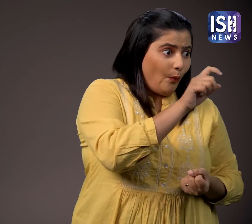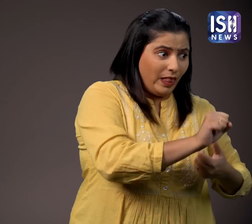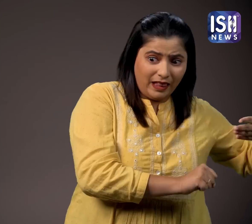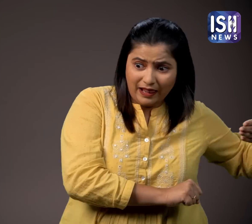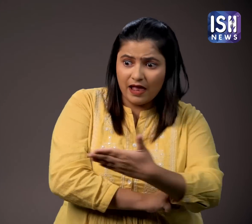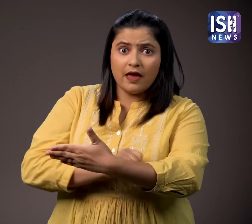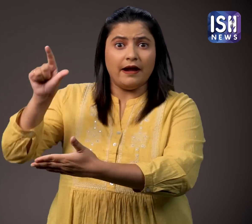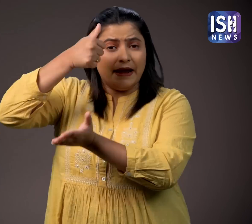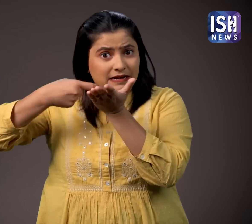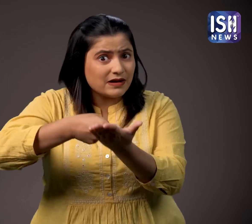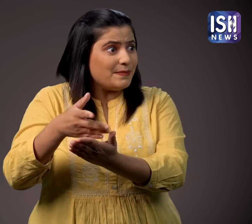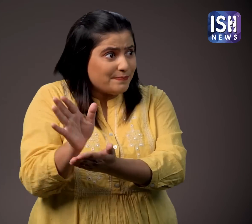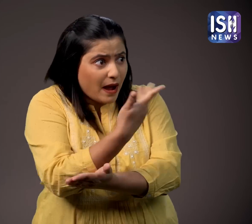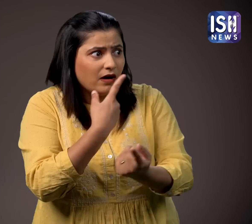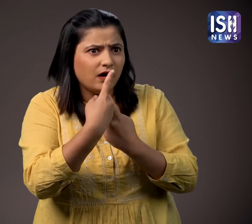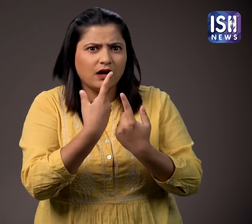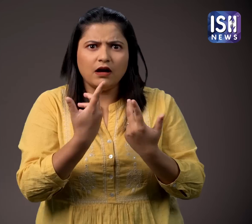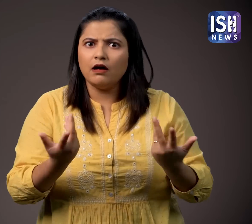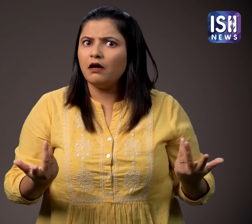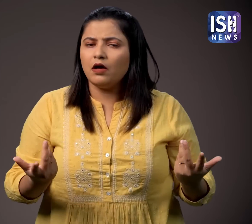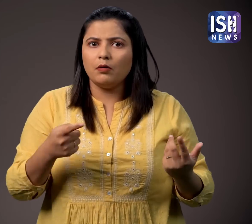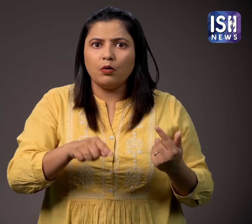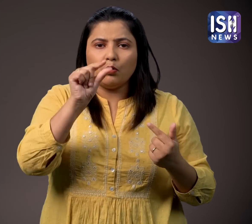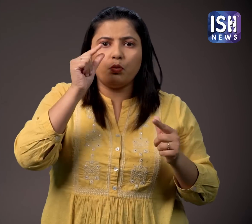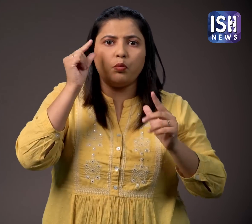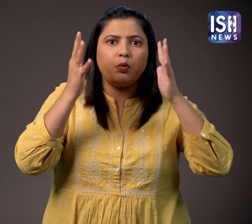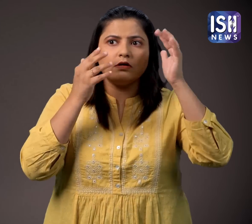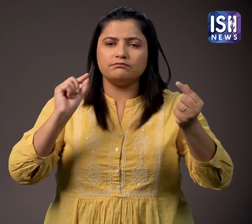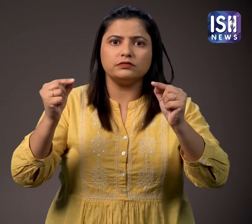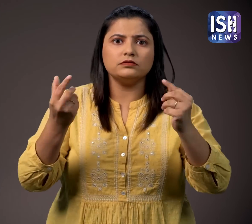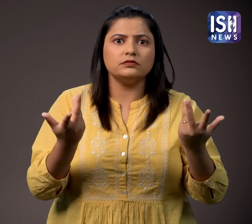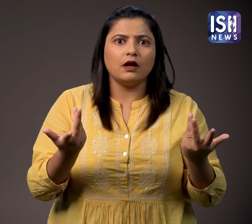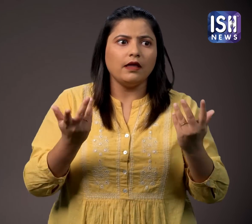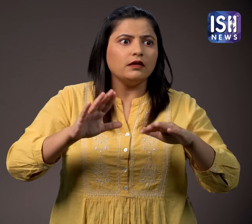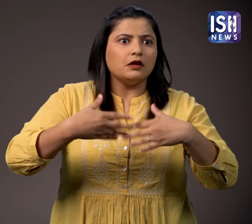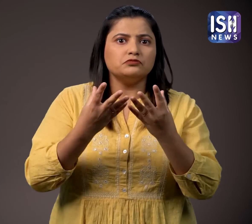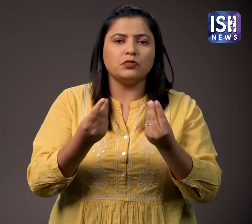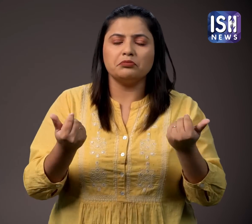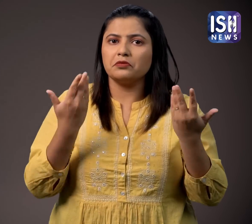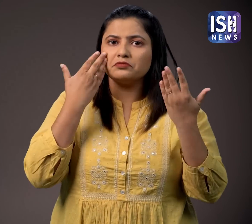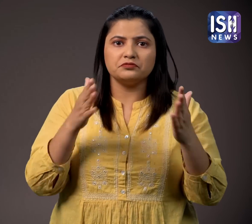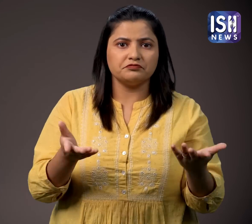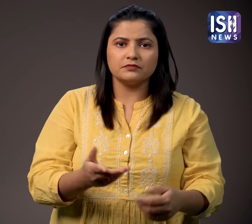India respectfully is ready to send back the Pakistani soldier but Pakistan doesn't respond. This is worrisome.